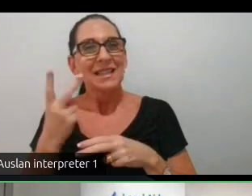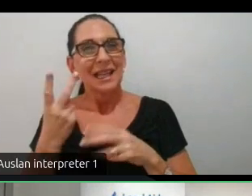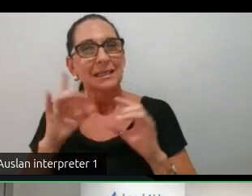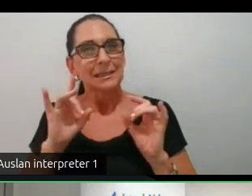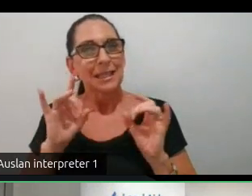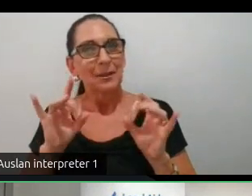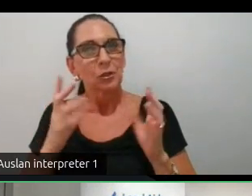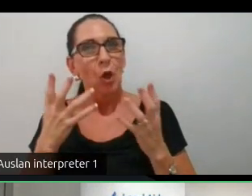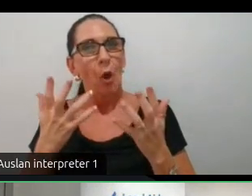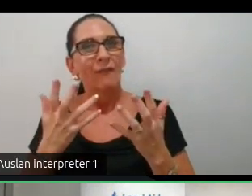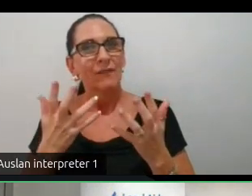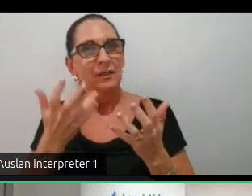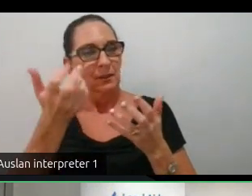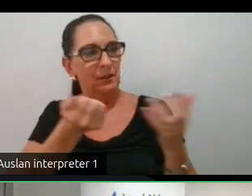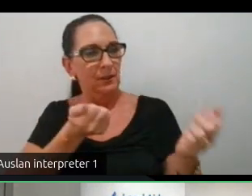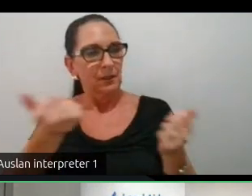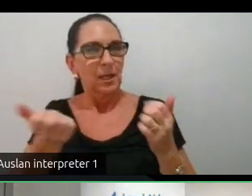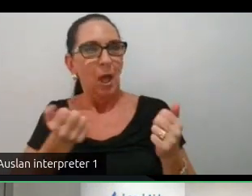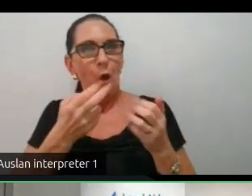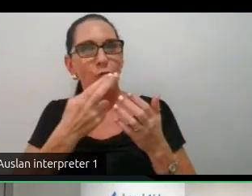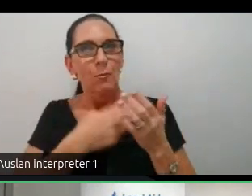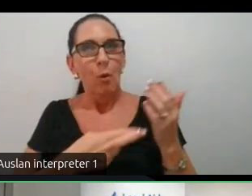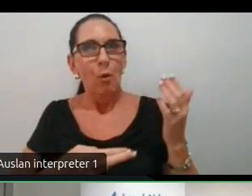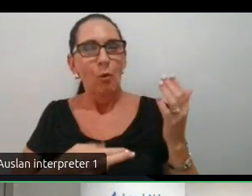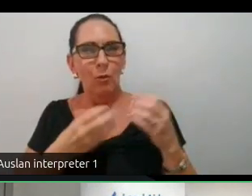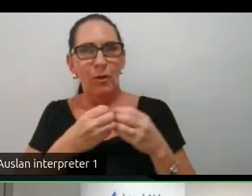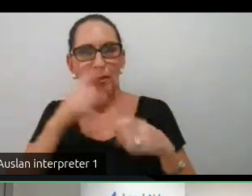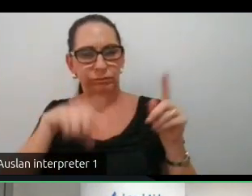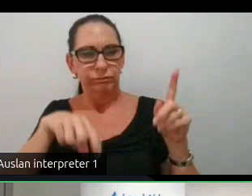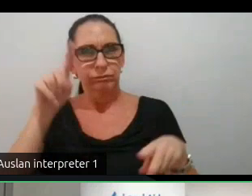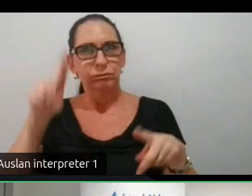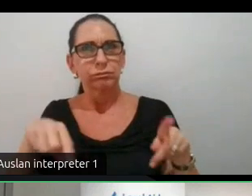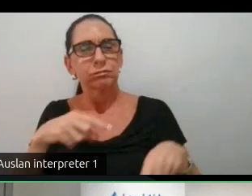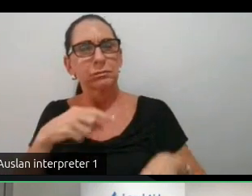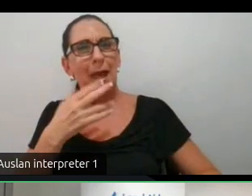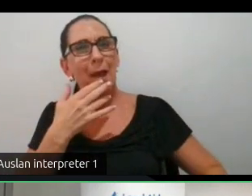you'll often get reports with widely differing amounts of money about what it will cost to